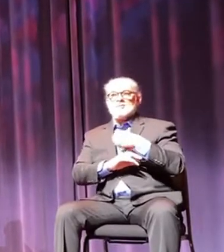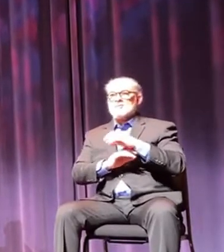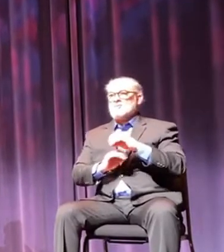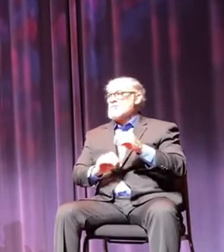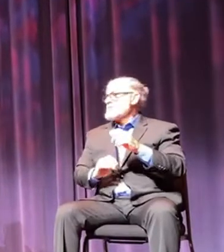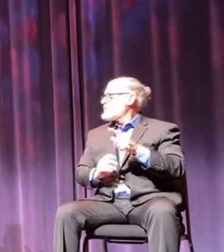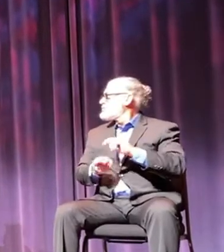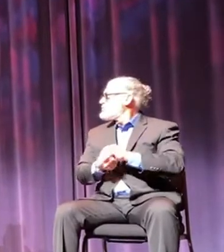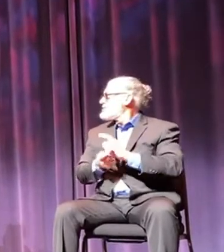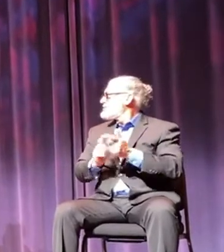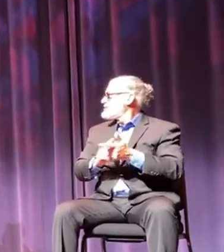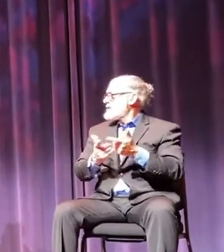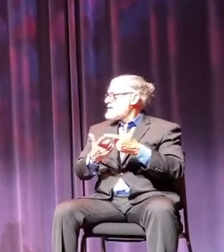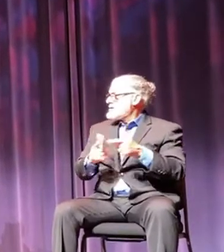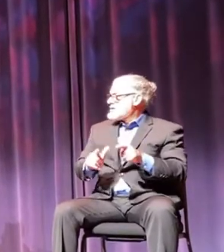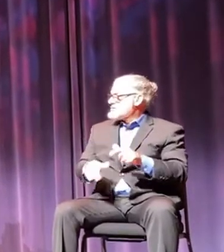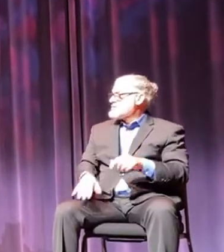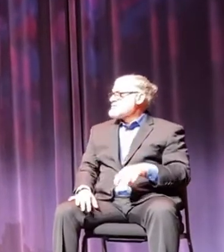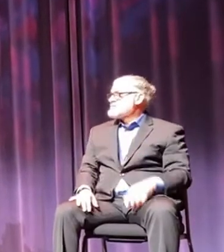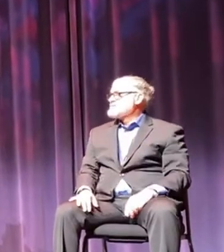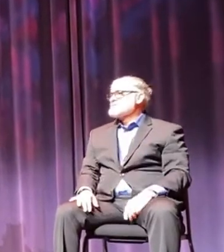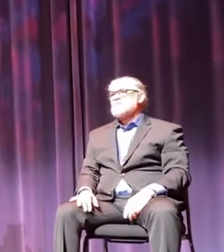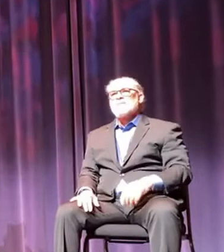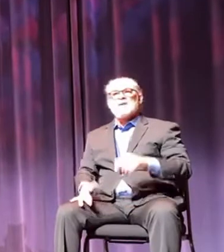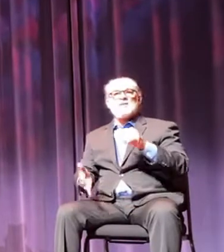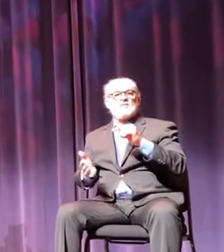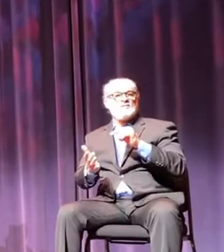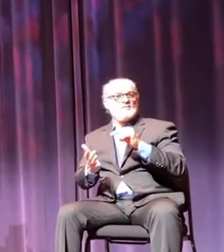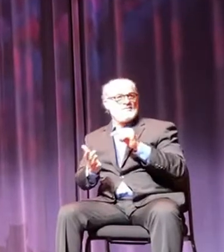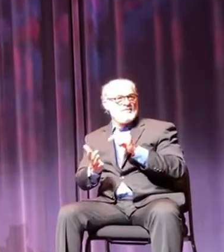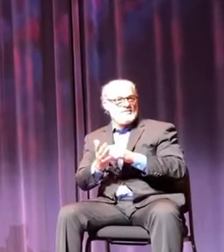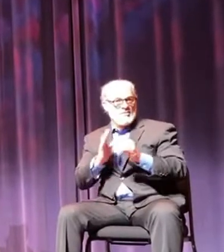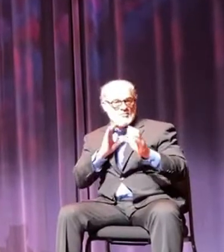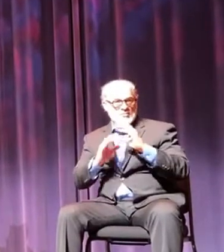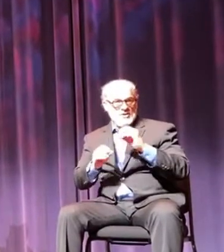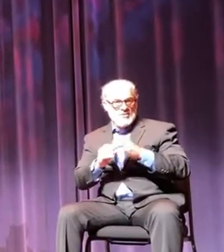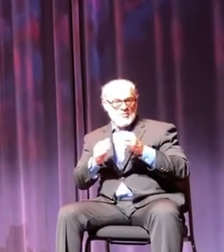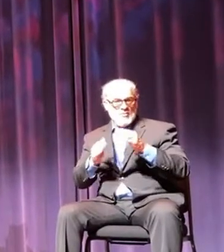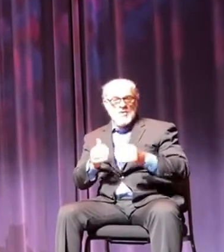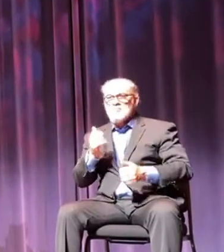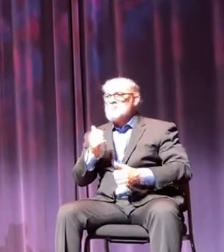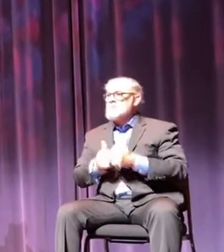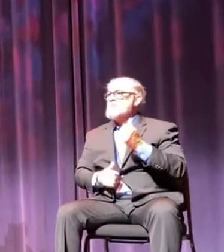to the lens of cisheteropatriarchy. This ability to communicate in a way most authentic to ourselves